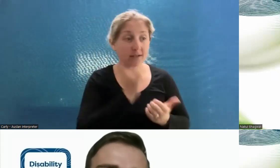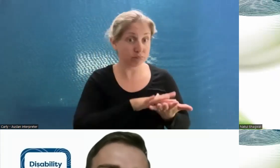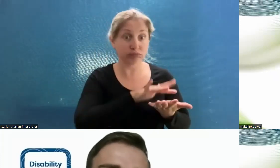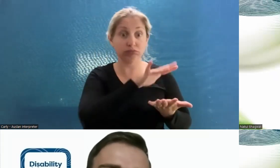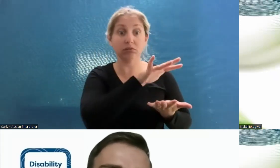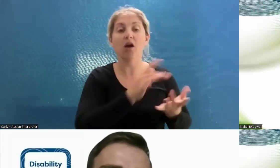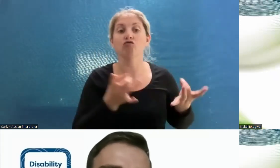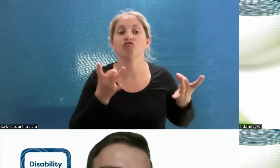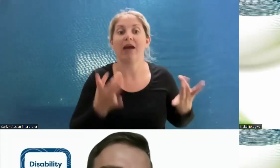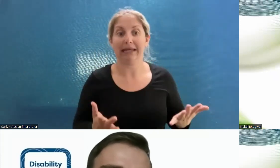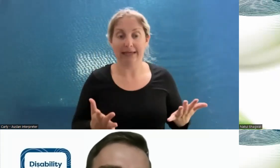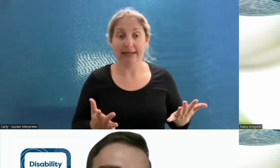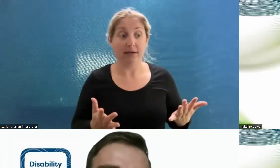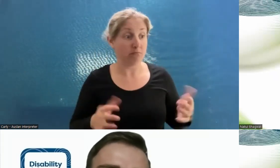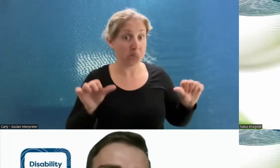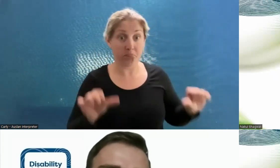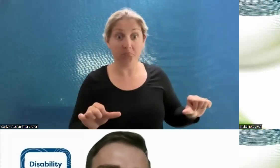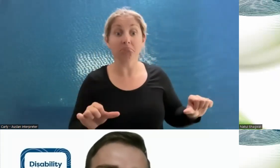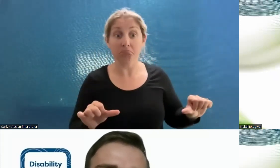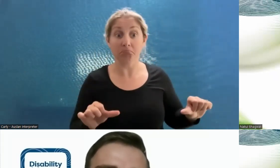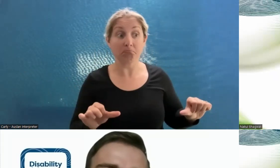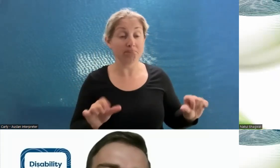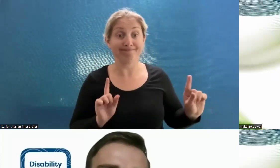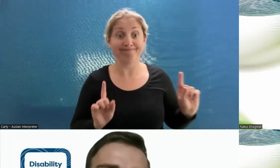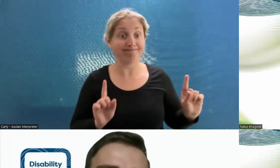is relatively settled and the parties are just in a position where they disagree with